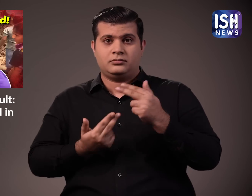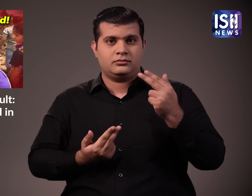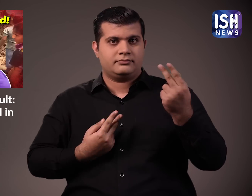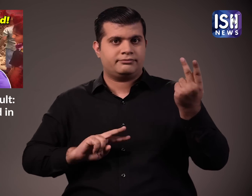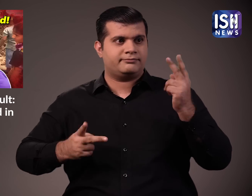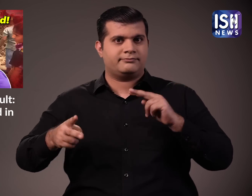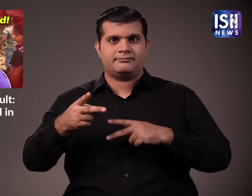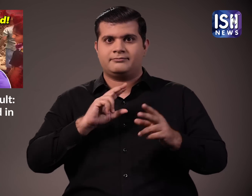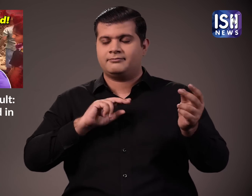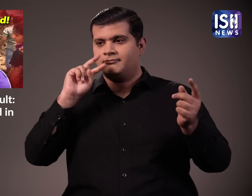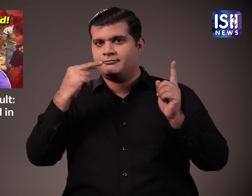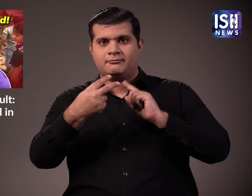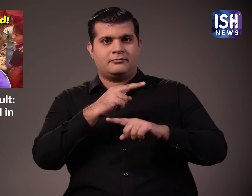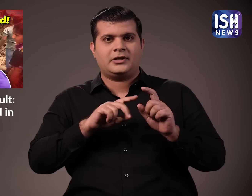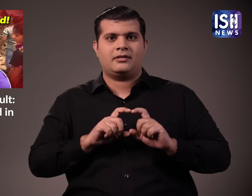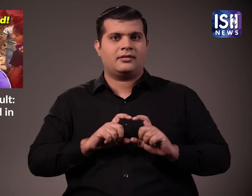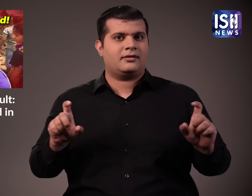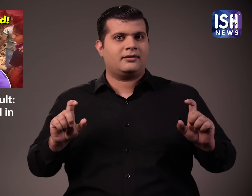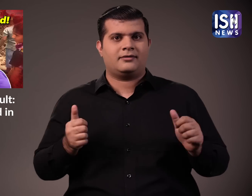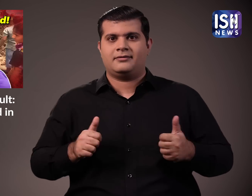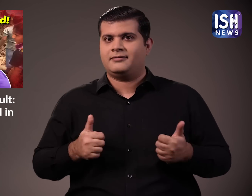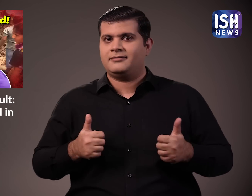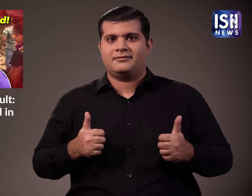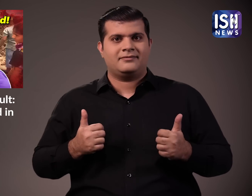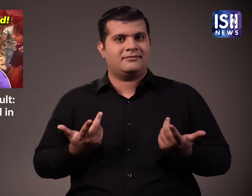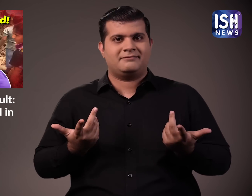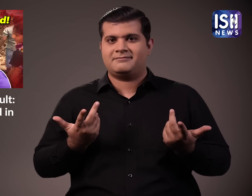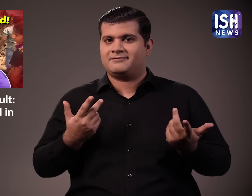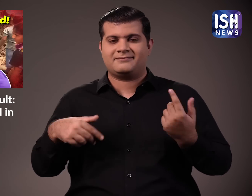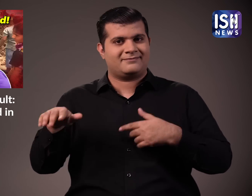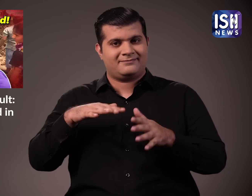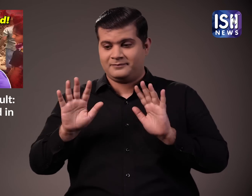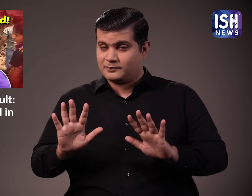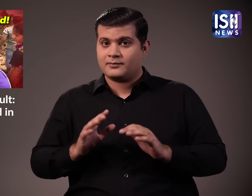So many angles to the story! Nothing is clear.